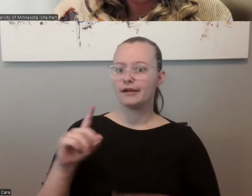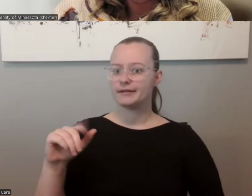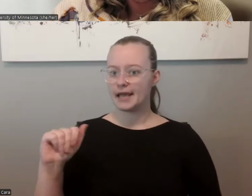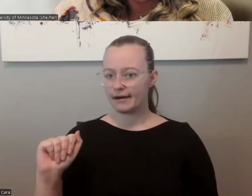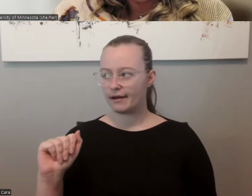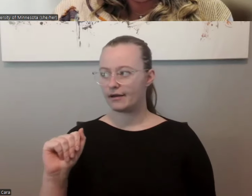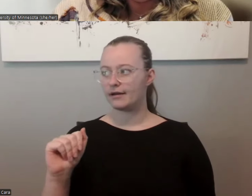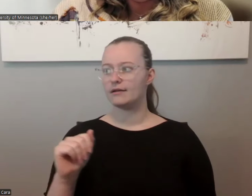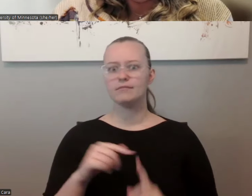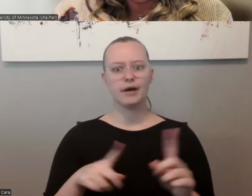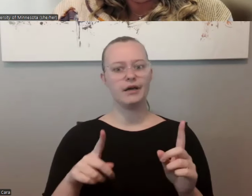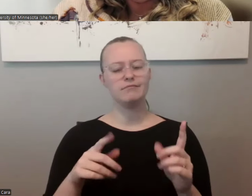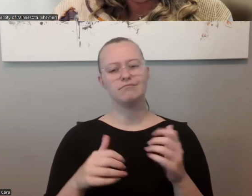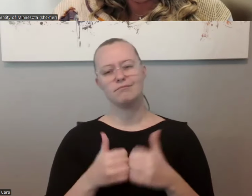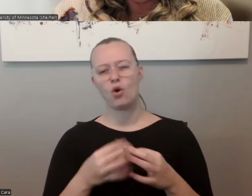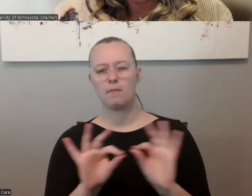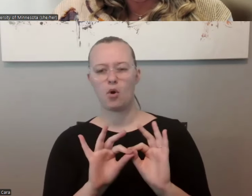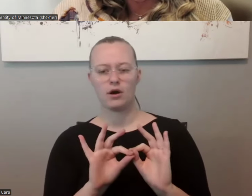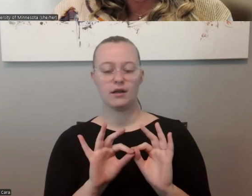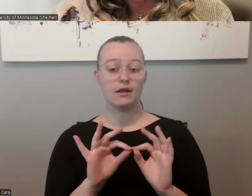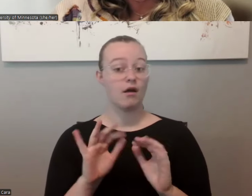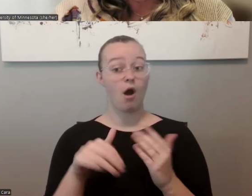but importantly, that all of them are using